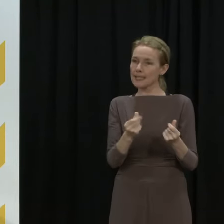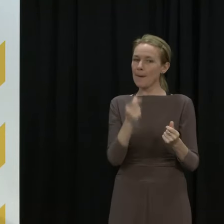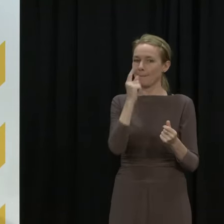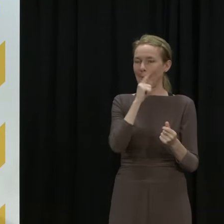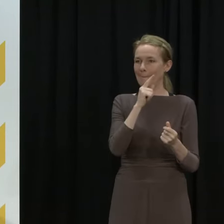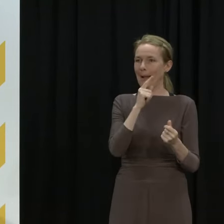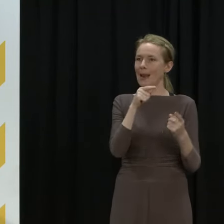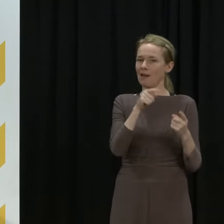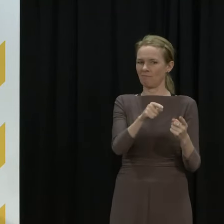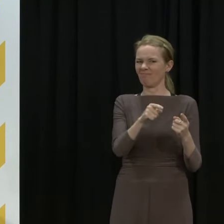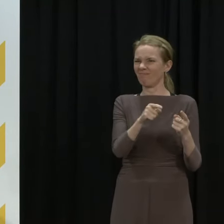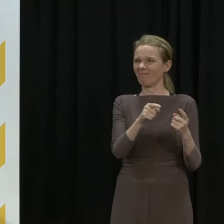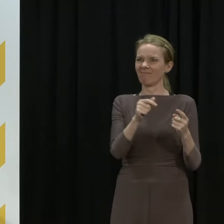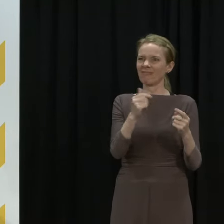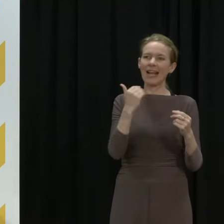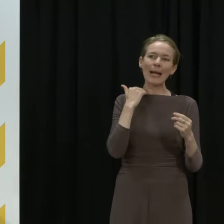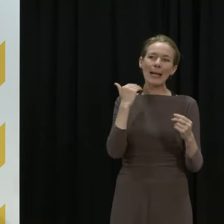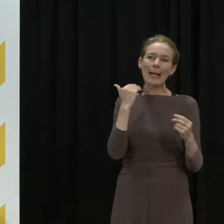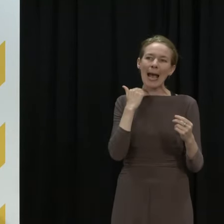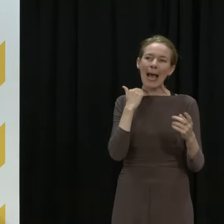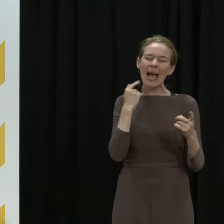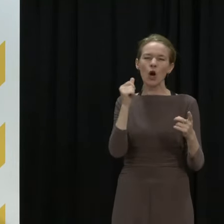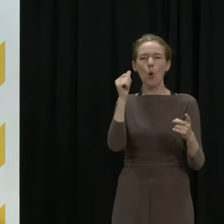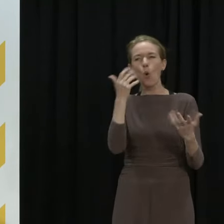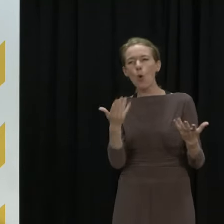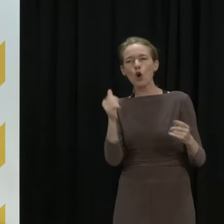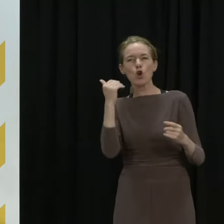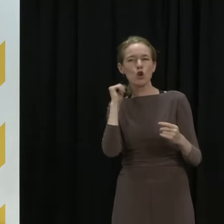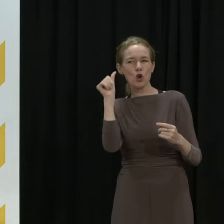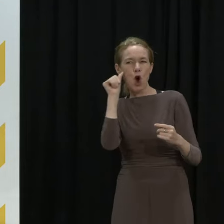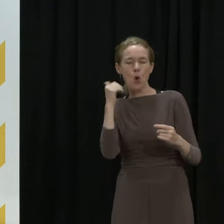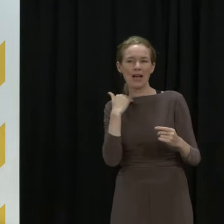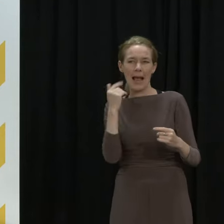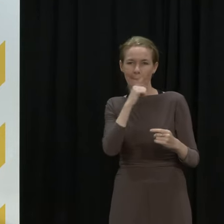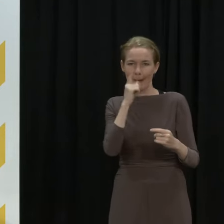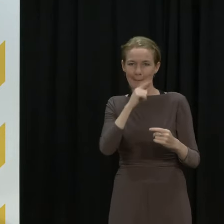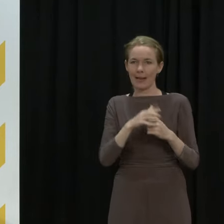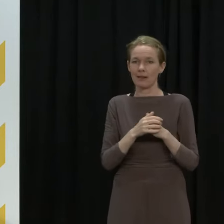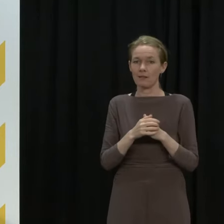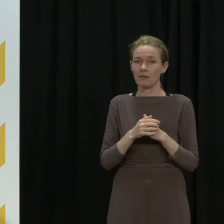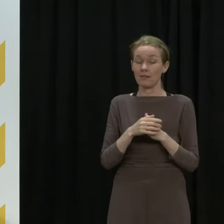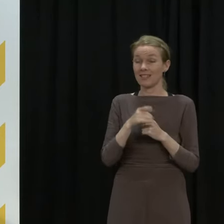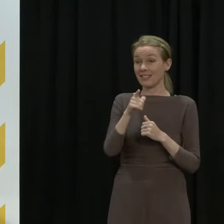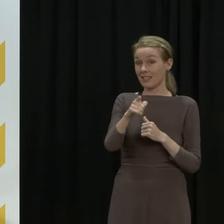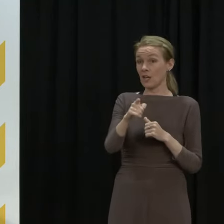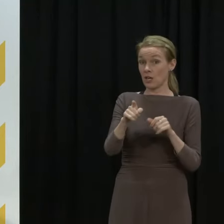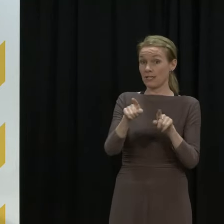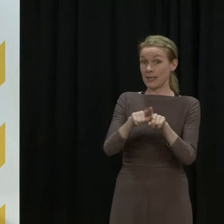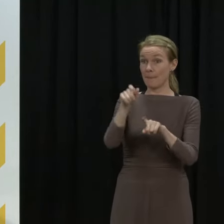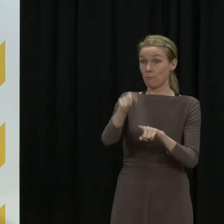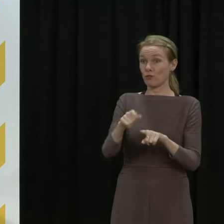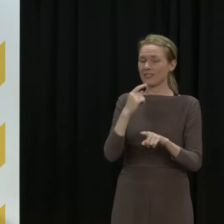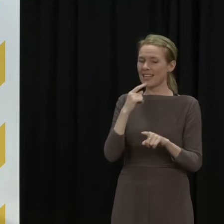gang members and with Castle. The feedback I've had is